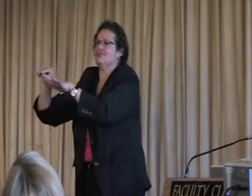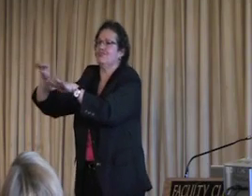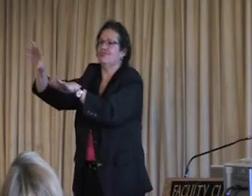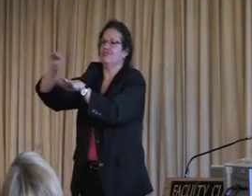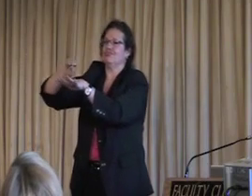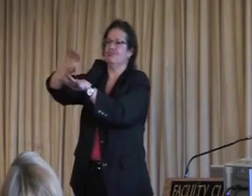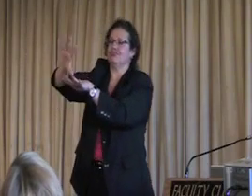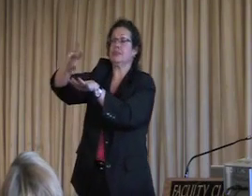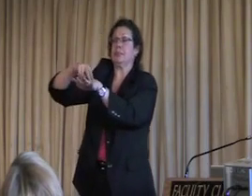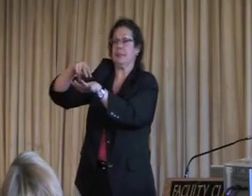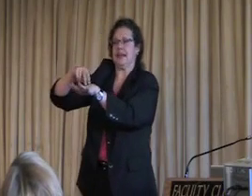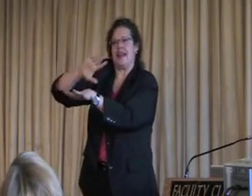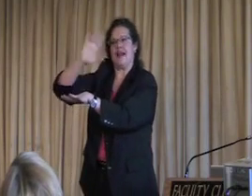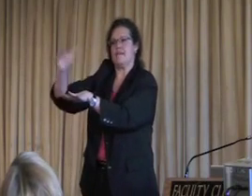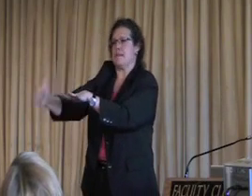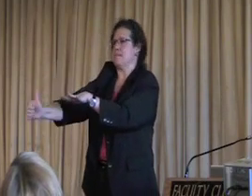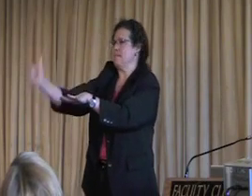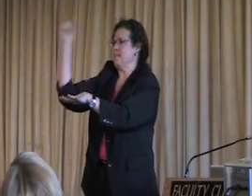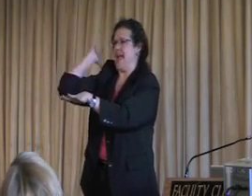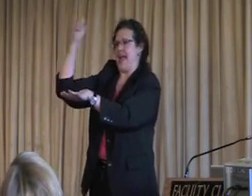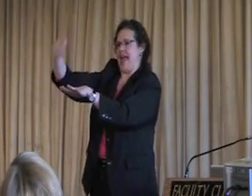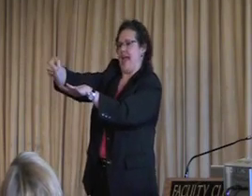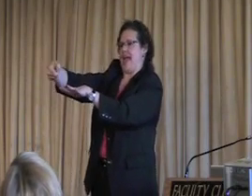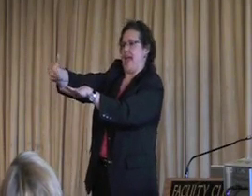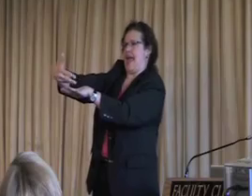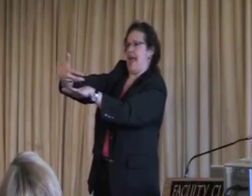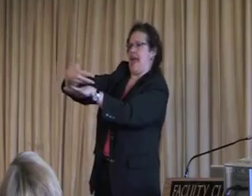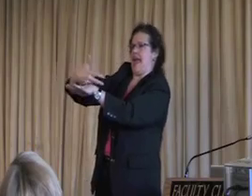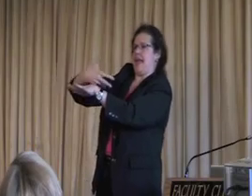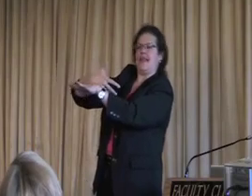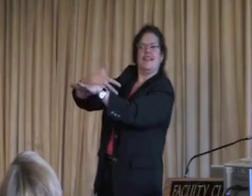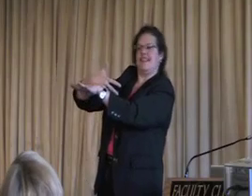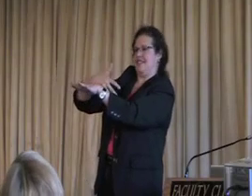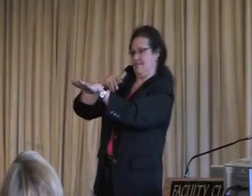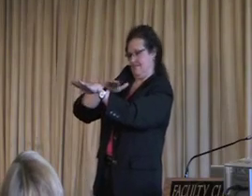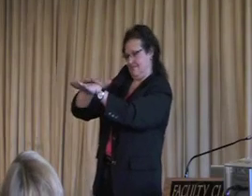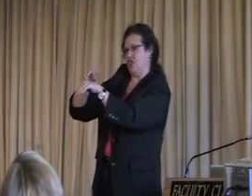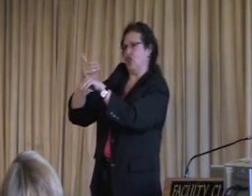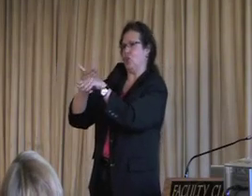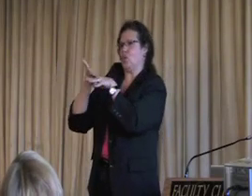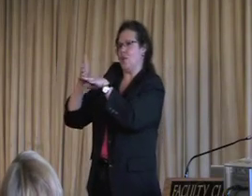for sending that knowledge out, much the same at the end of a delta where it moves out into